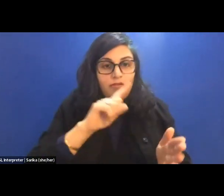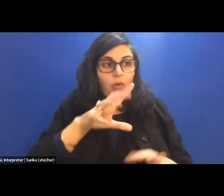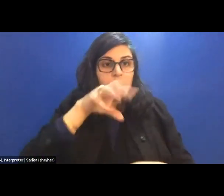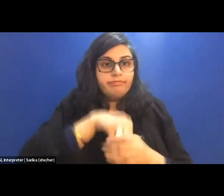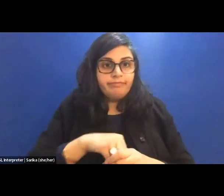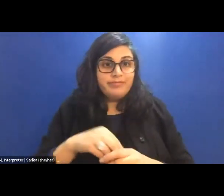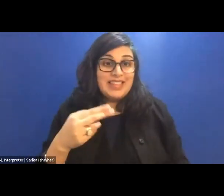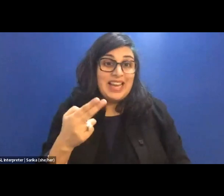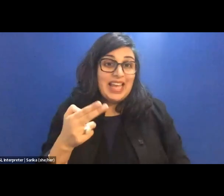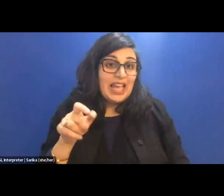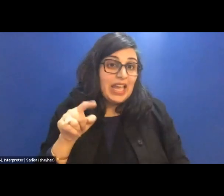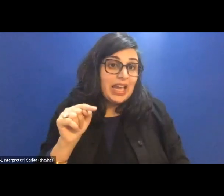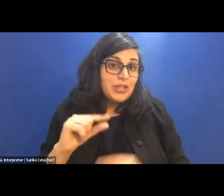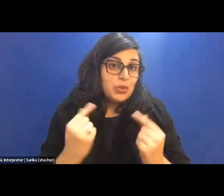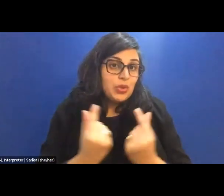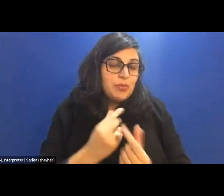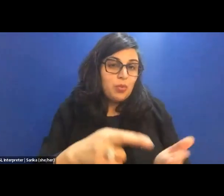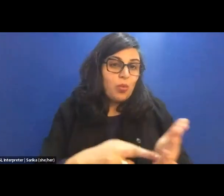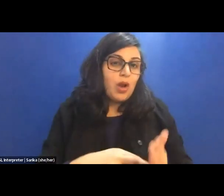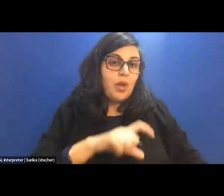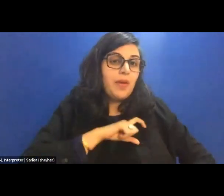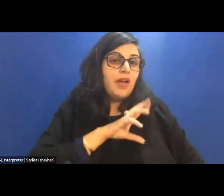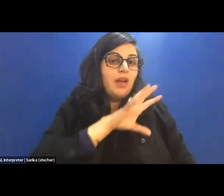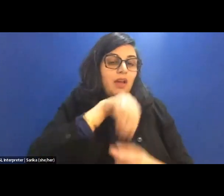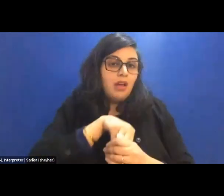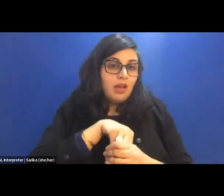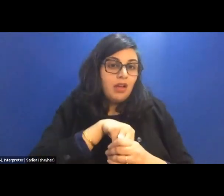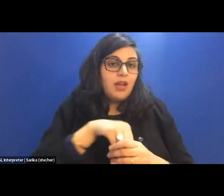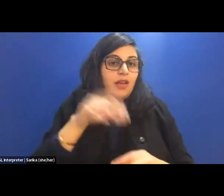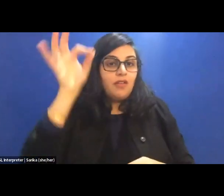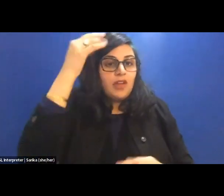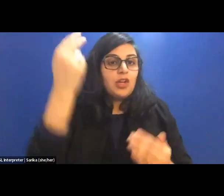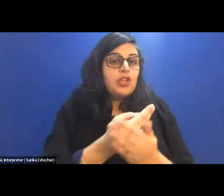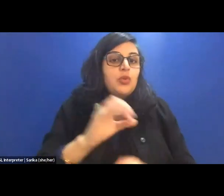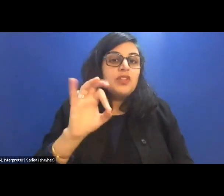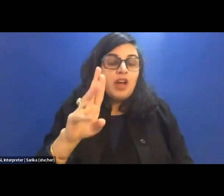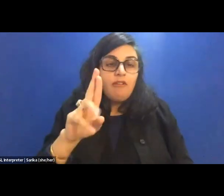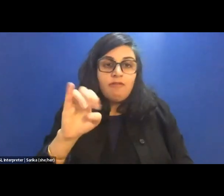ice. Required background checks for police including checking for participation in hate